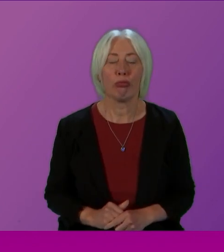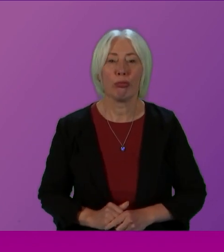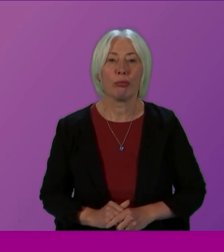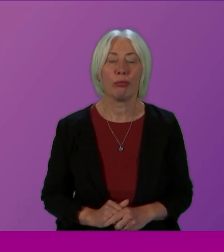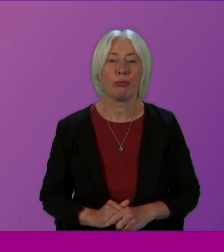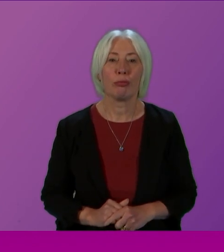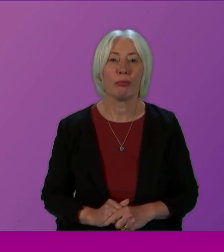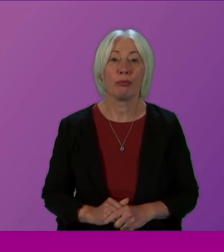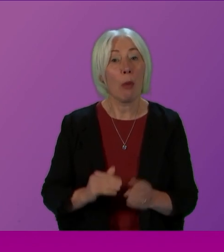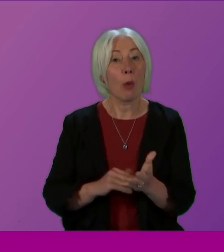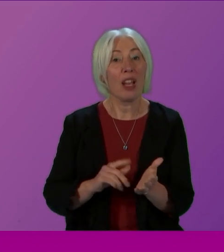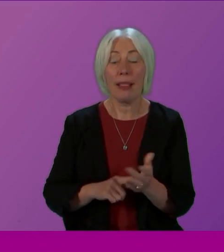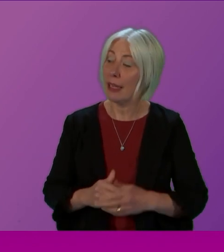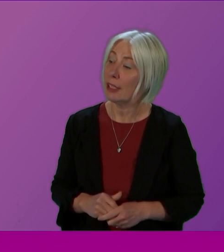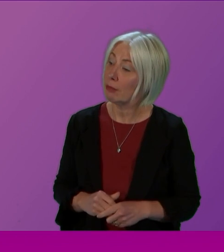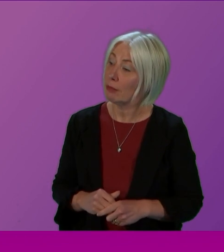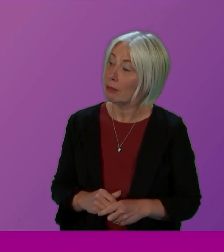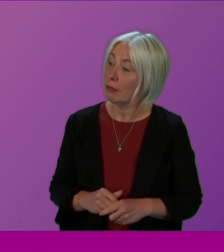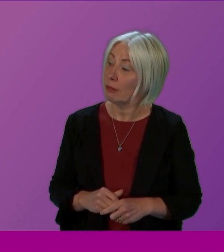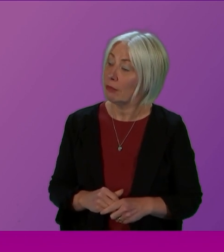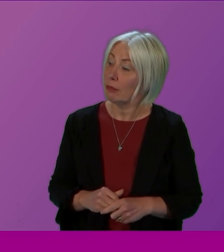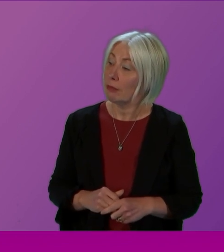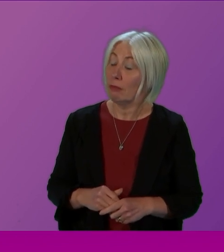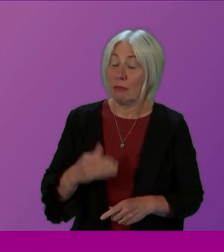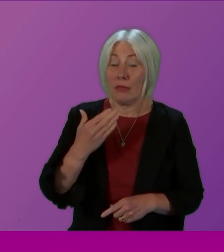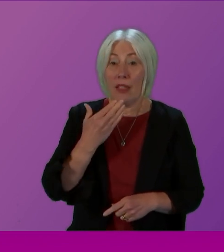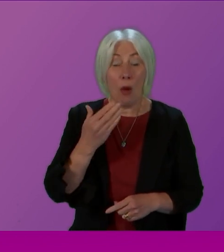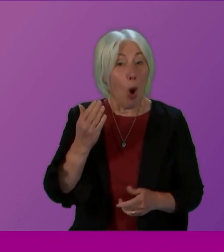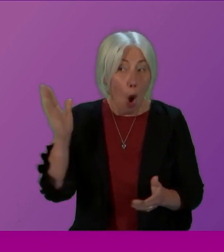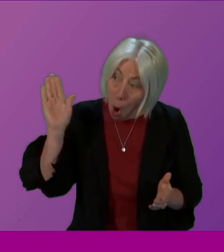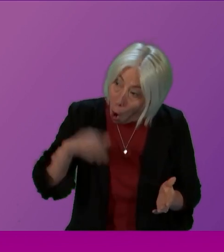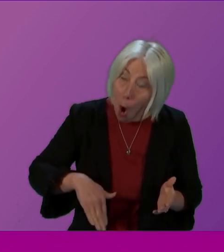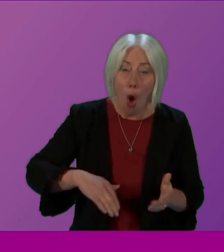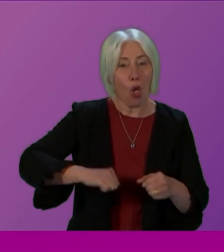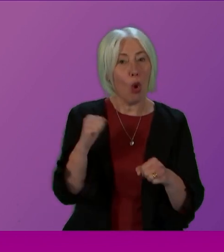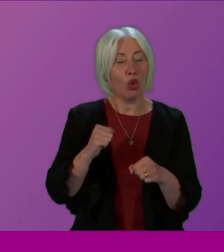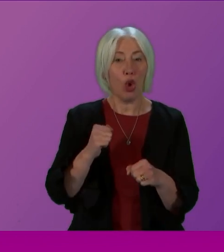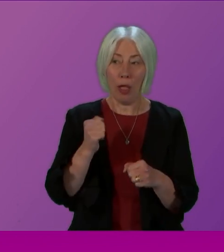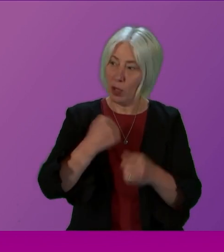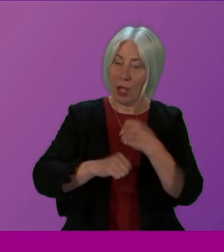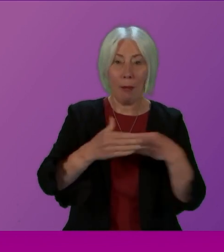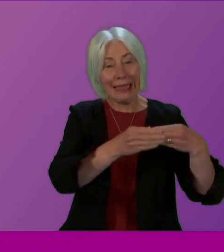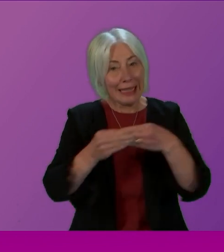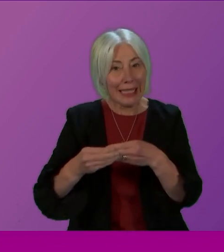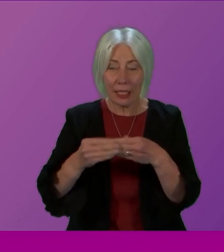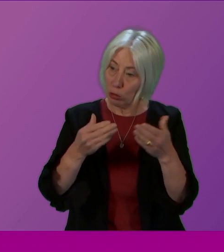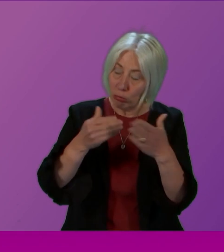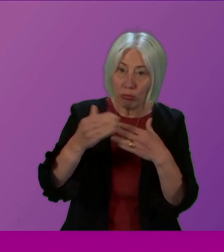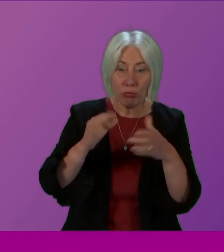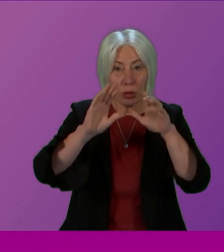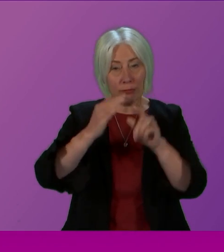We all want Scotland to play a leading role in tackling the global climate and nature